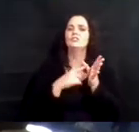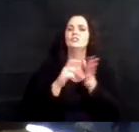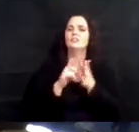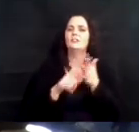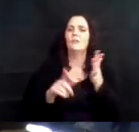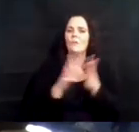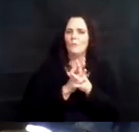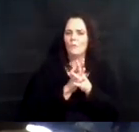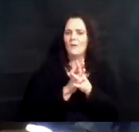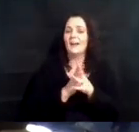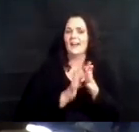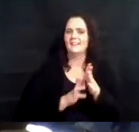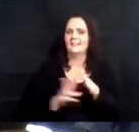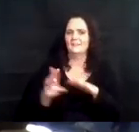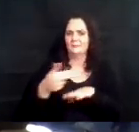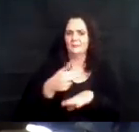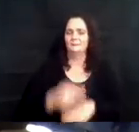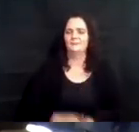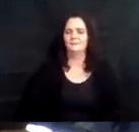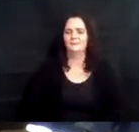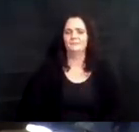my cast shadow.